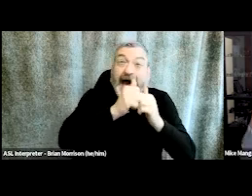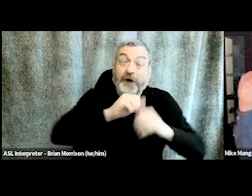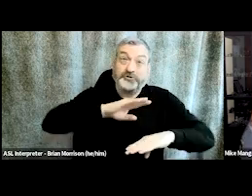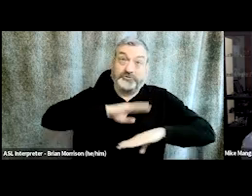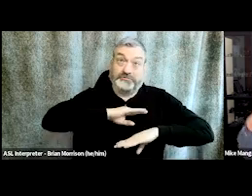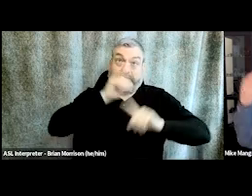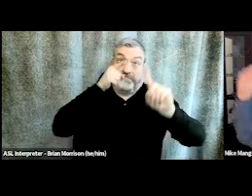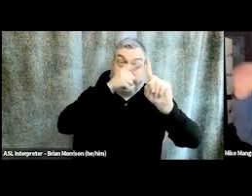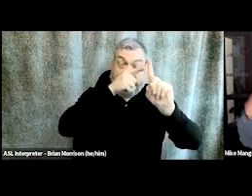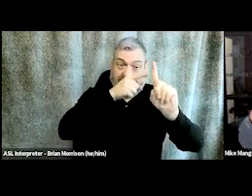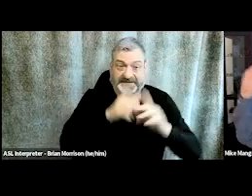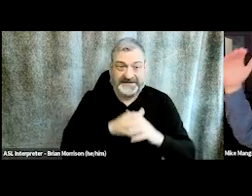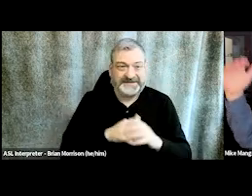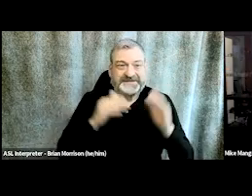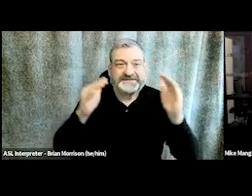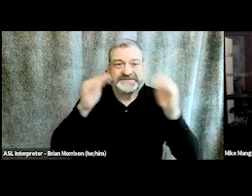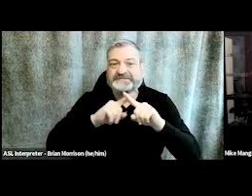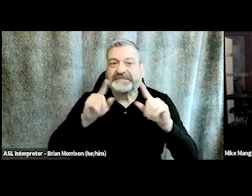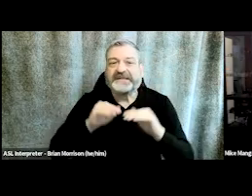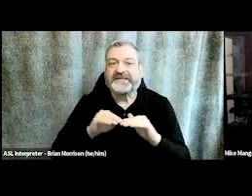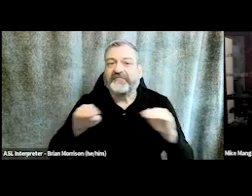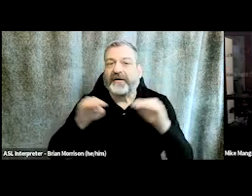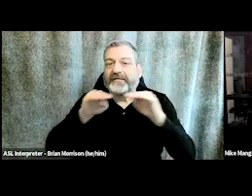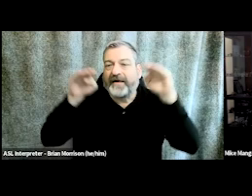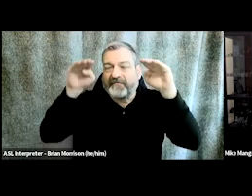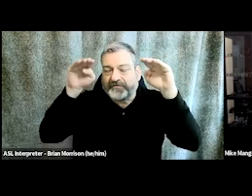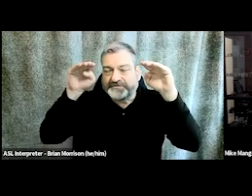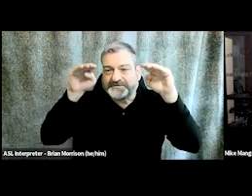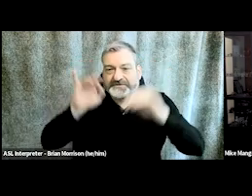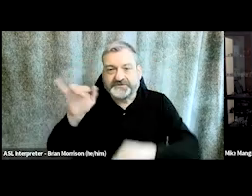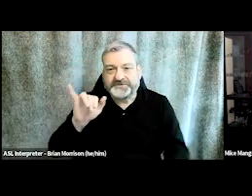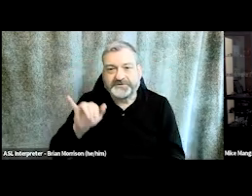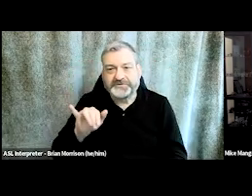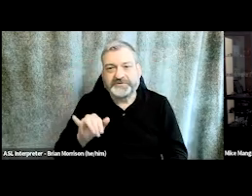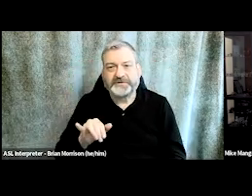there's levels to what you can use these guidelines to achieve. The typical level is AAA that most